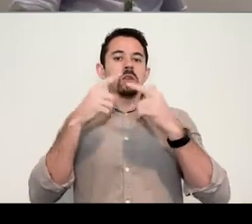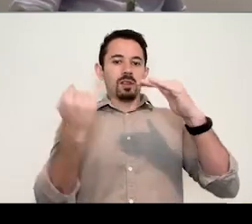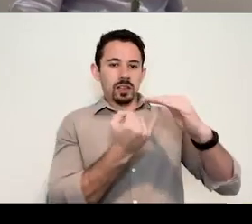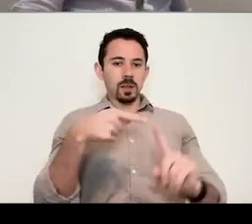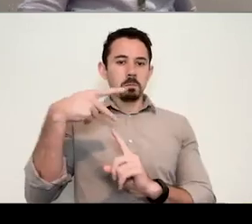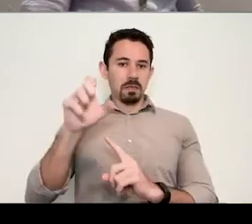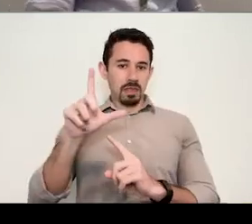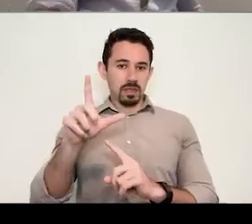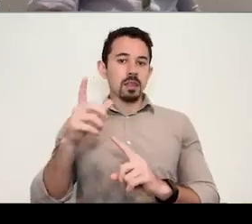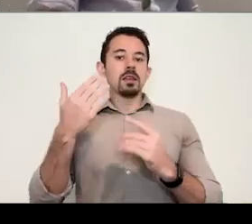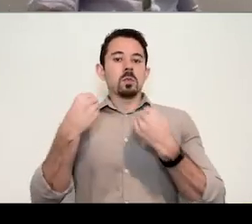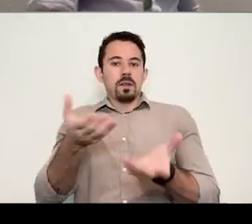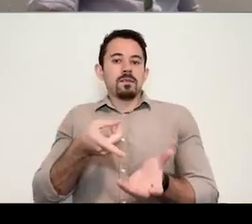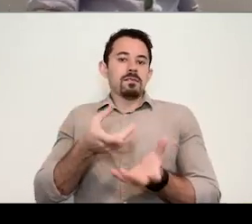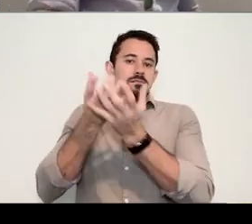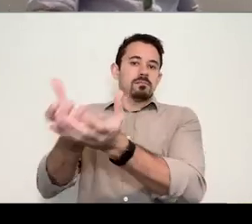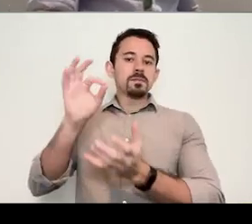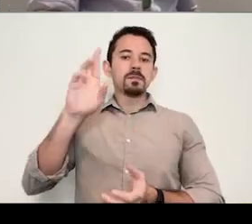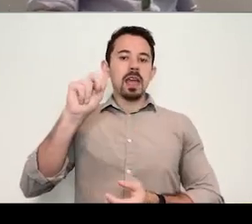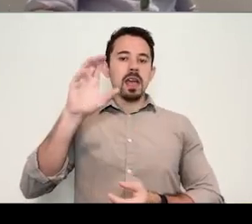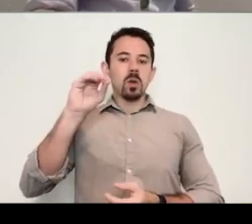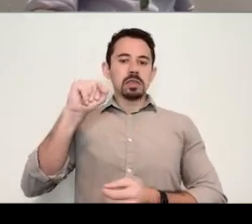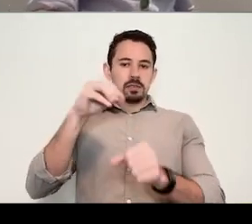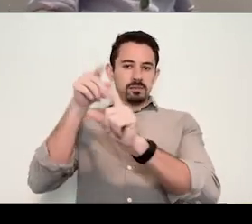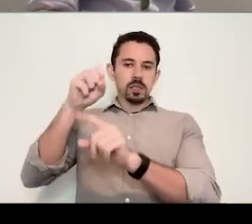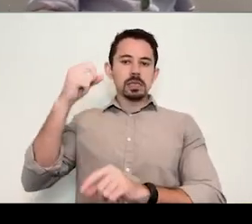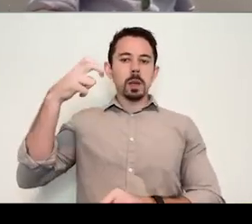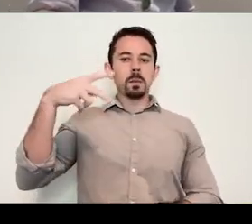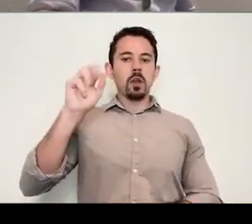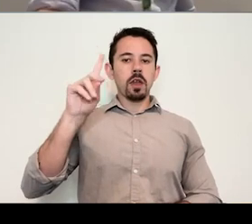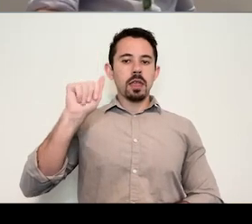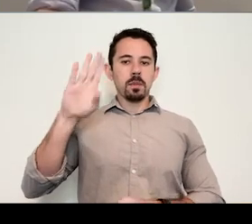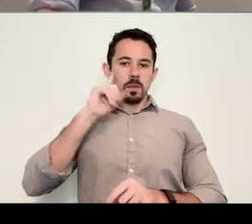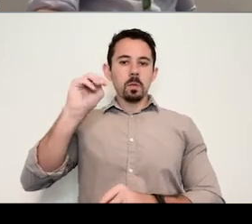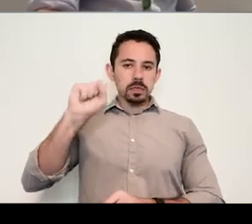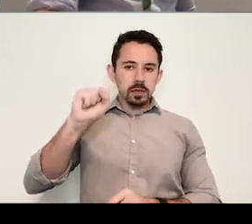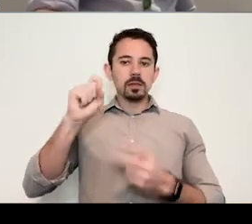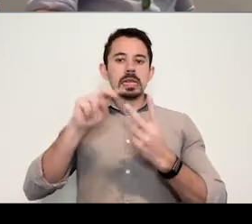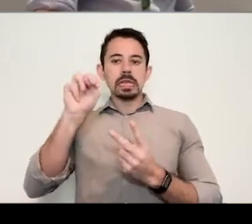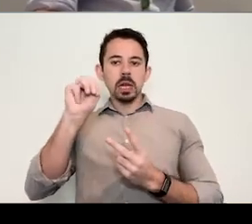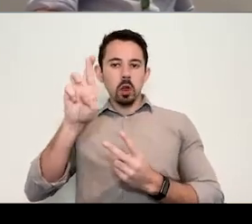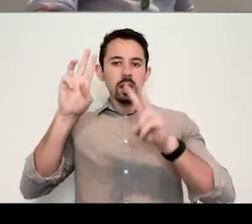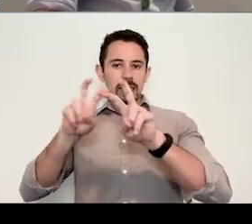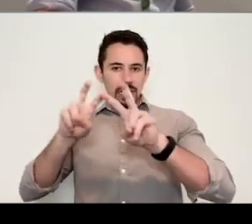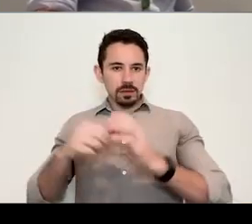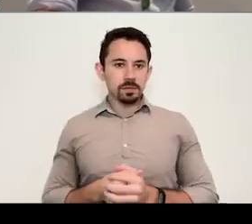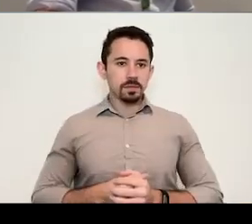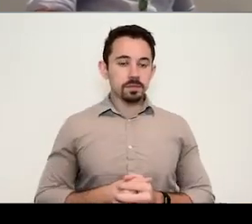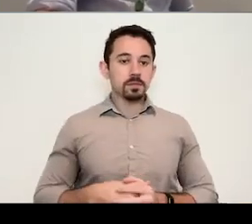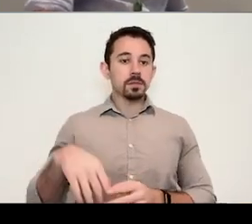revealed that Pel contains N-acetylgalactosamine or "GalNac" and galactosamine, "GalN" that is